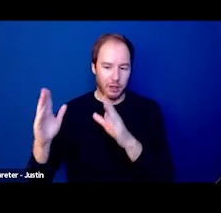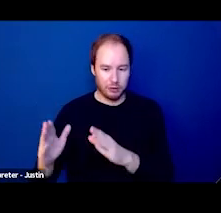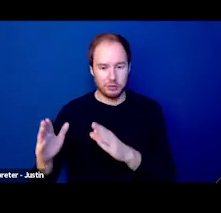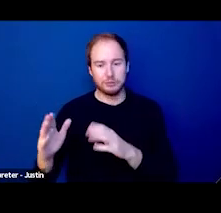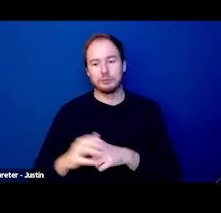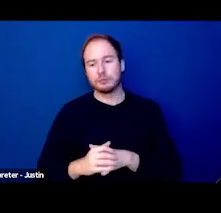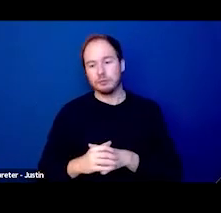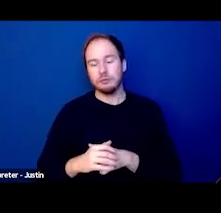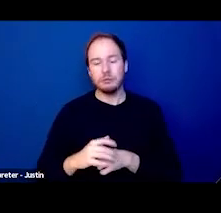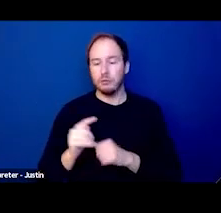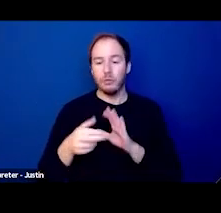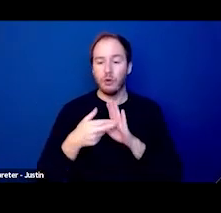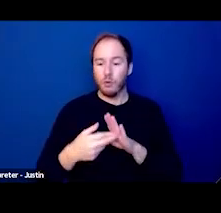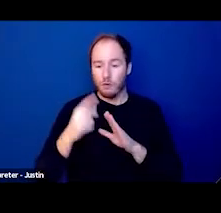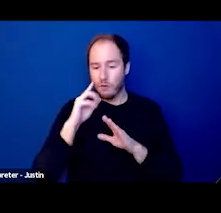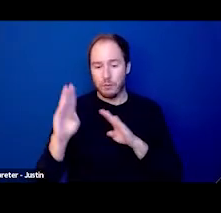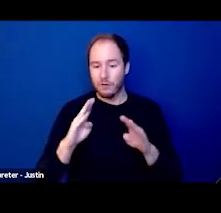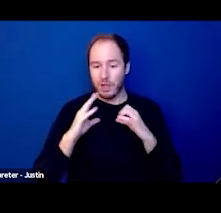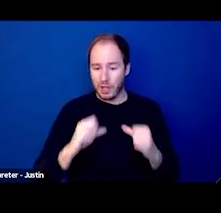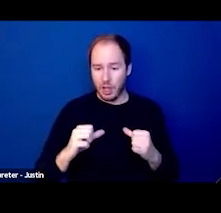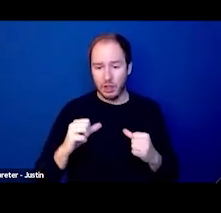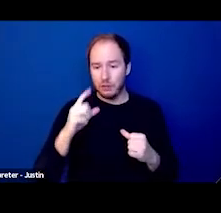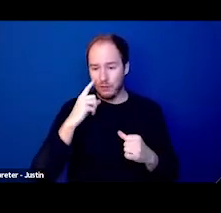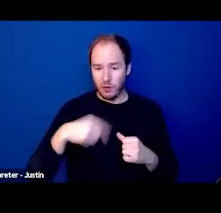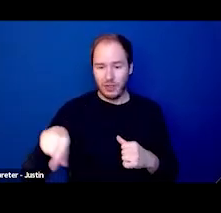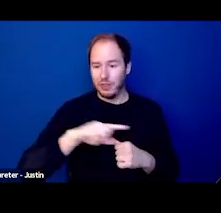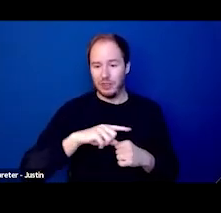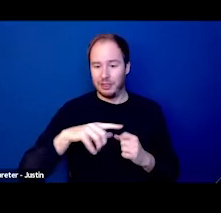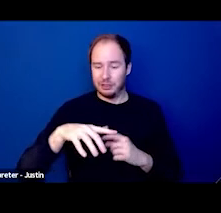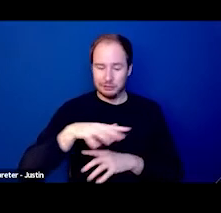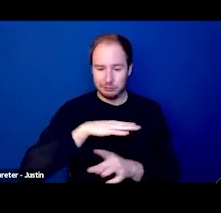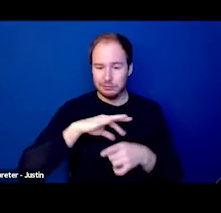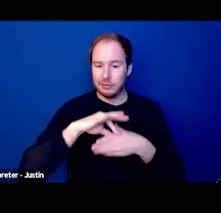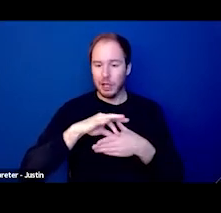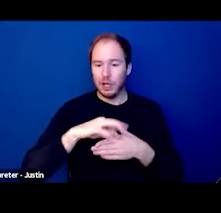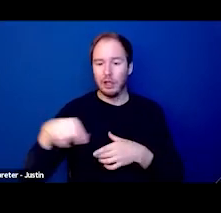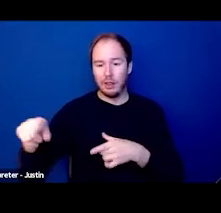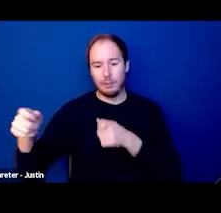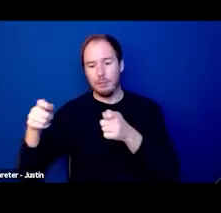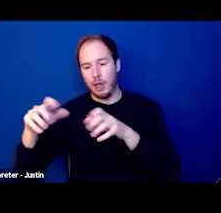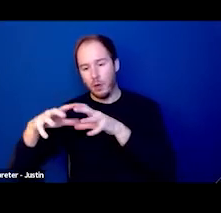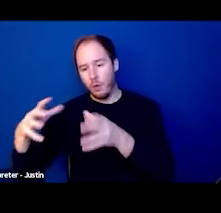And the role of Behavioral Health in this type of housing, they actually manage the overall program.